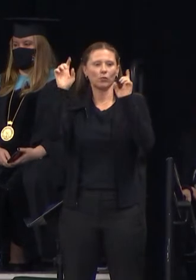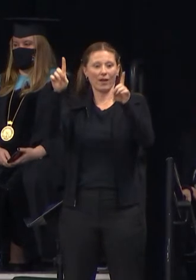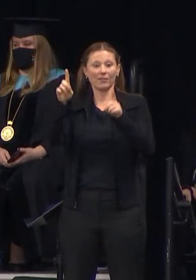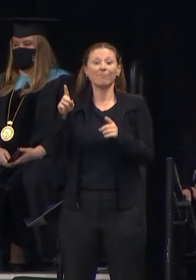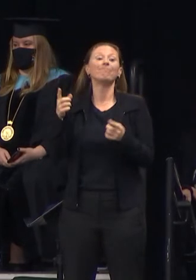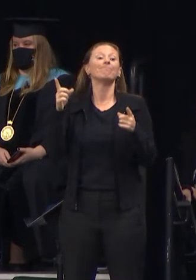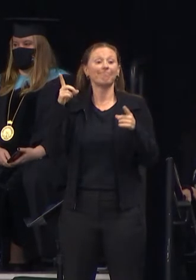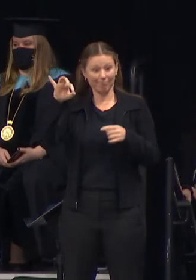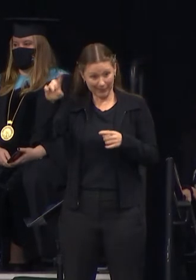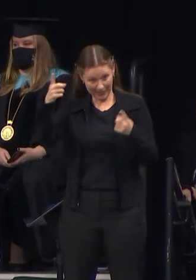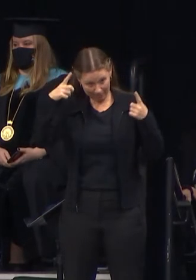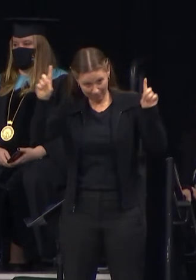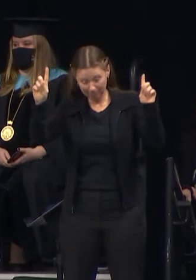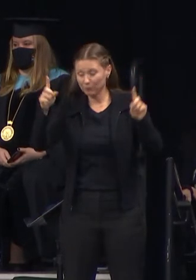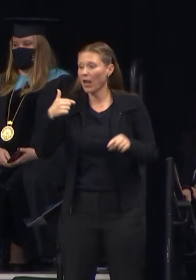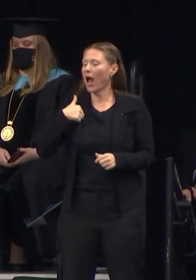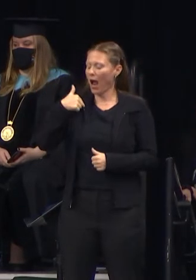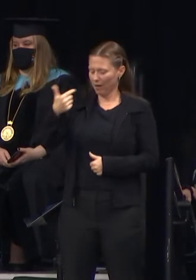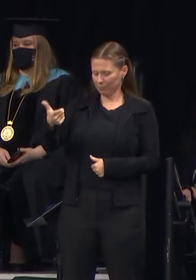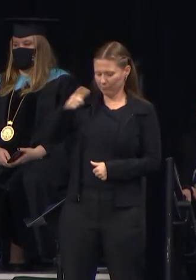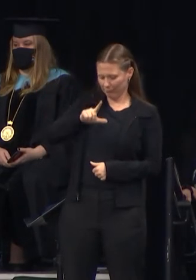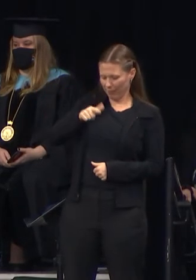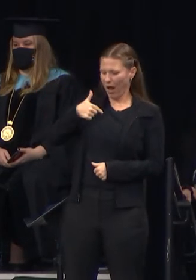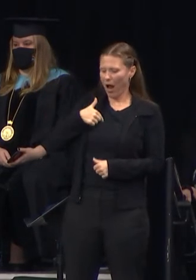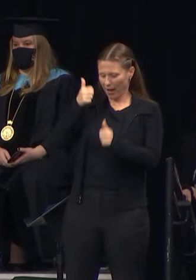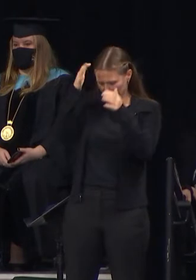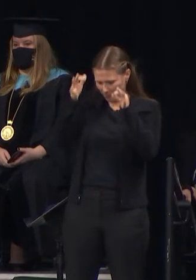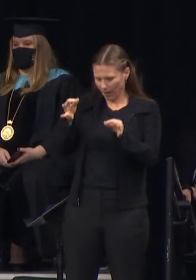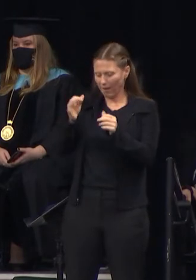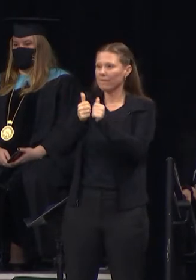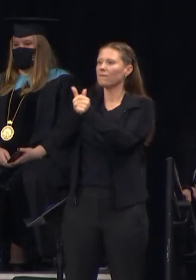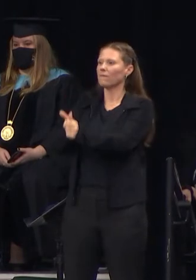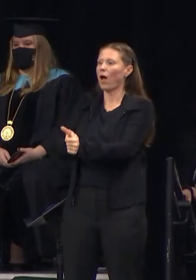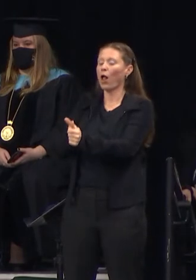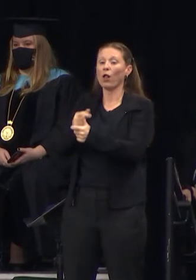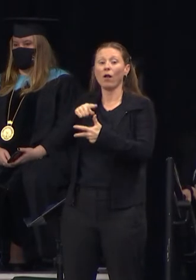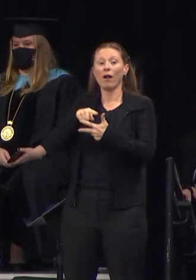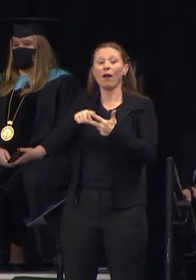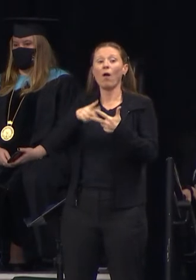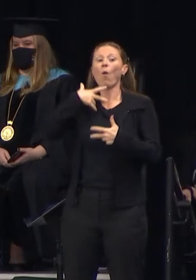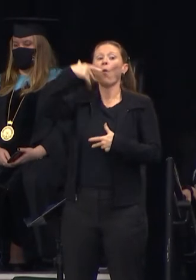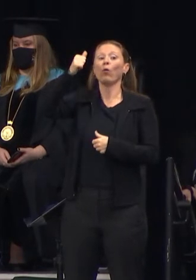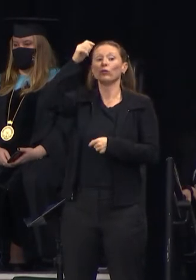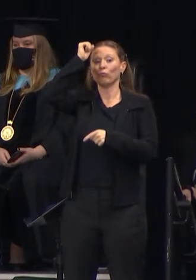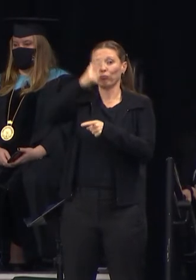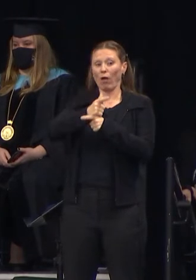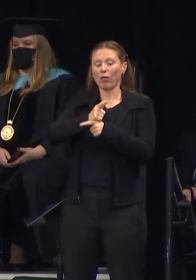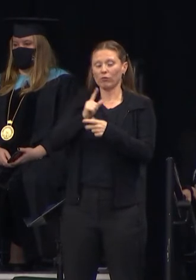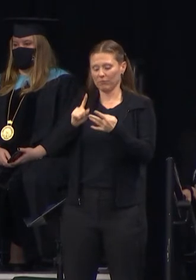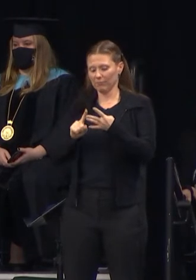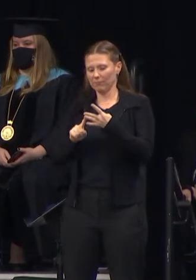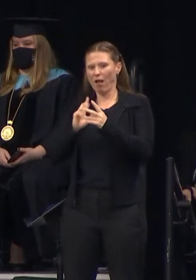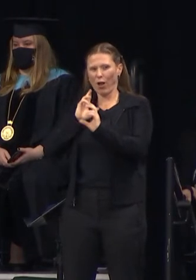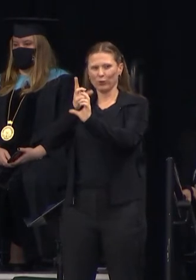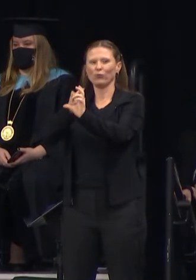And I remember me deciding to follow in the footsteps of three of my brothers to join the military through ROTC.